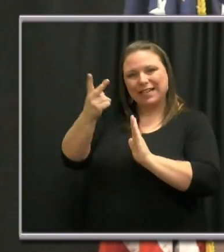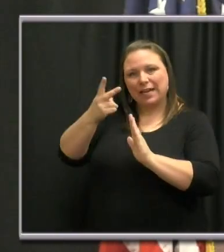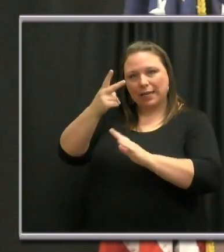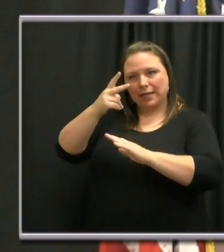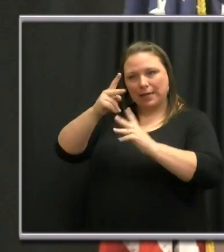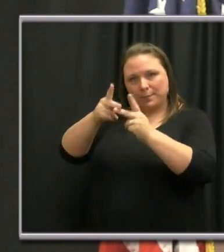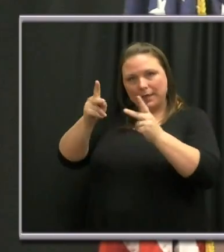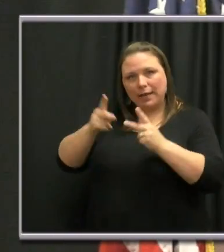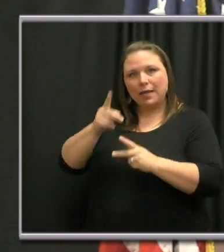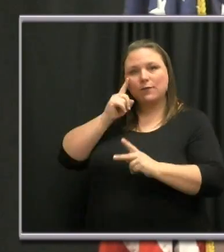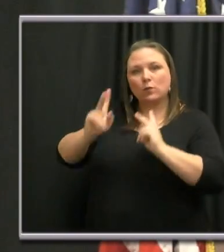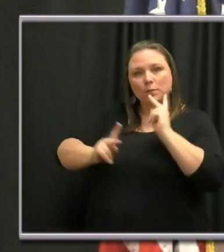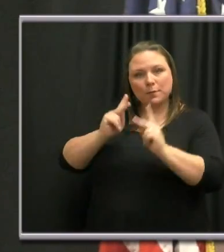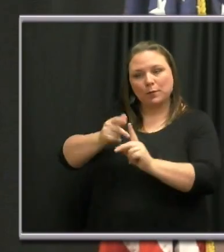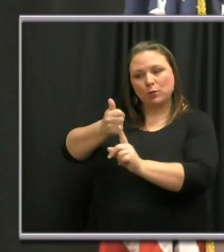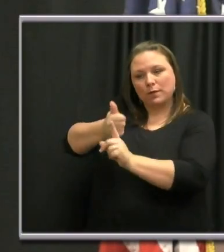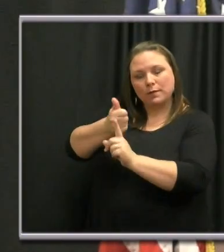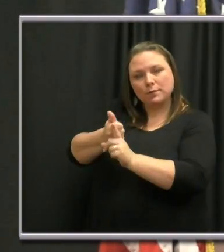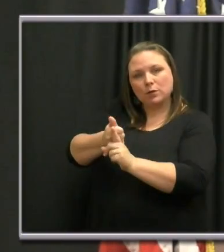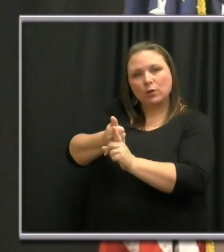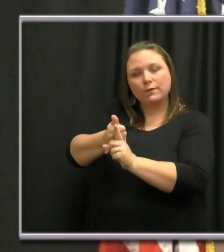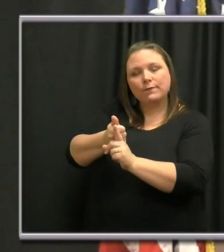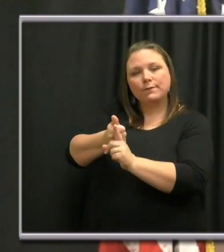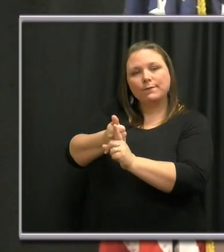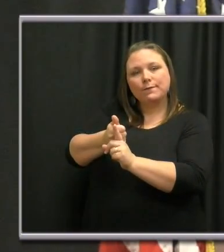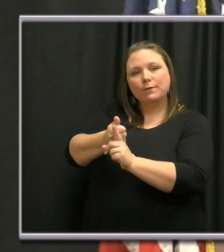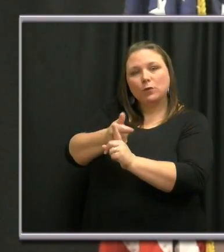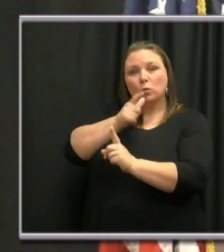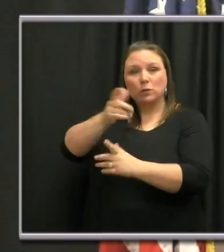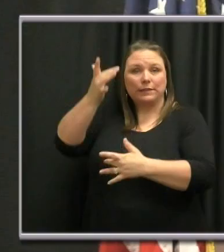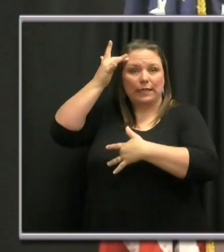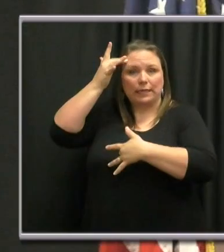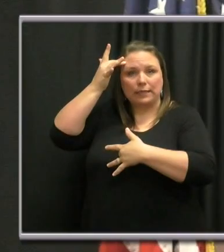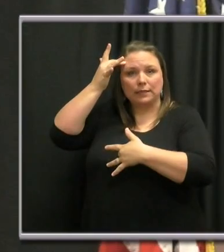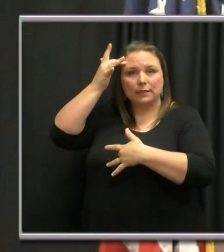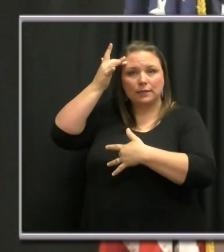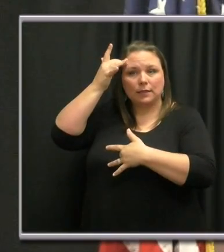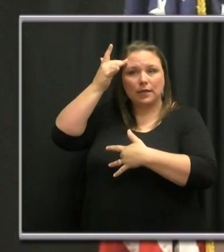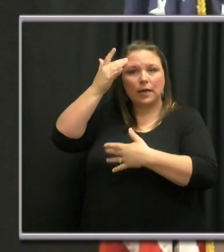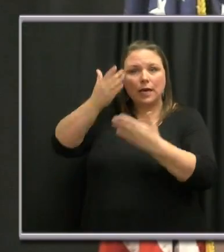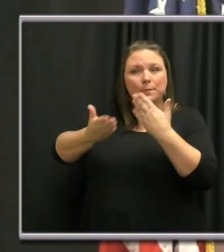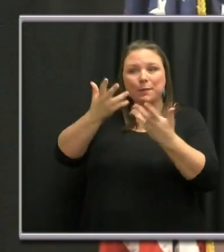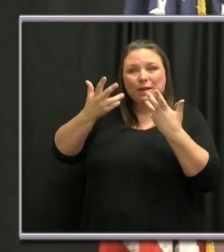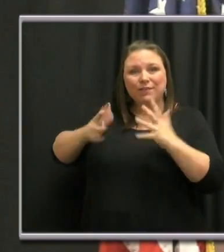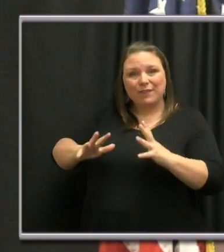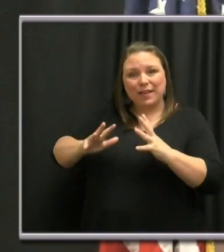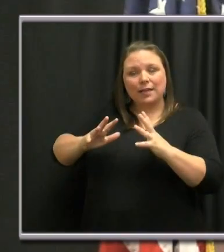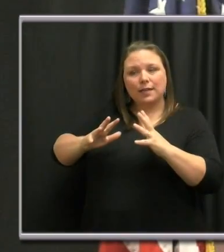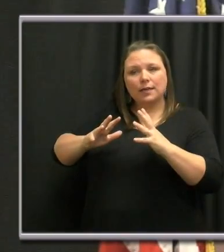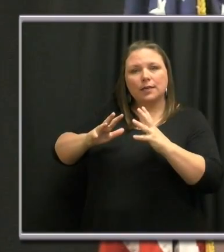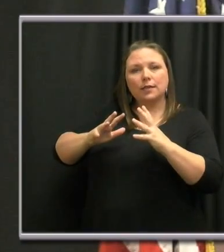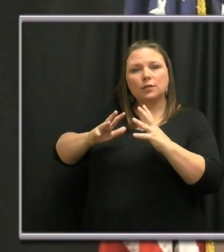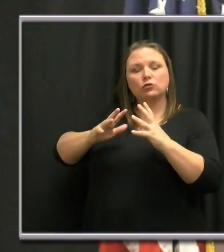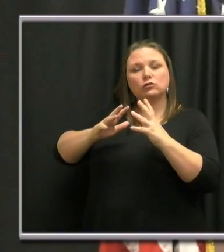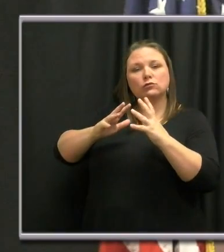ENTERTAINMENT SO FORTH WE HAVE SECOND SHELTER FOR INDIVIDUALS